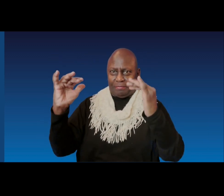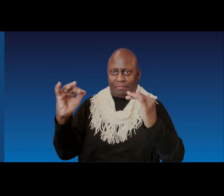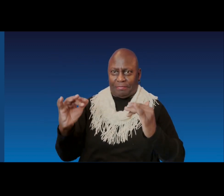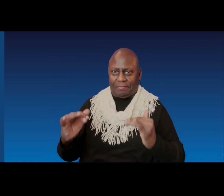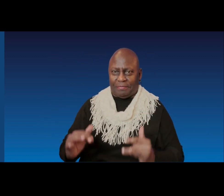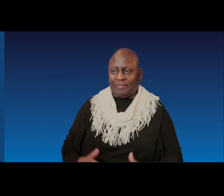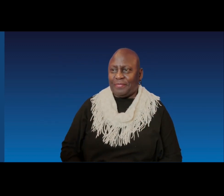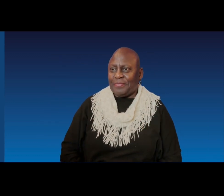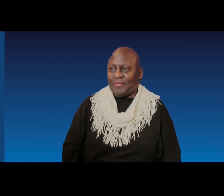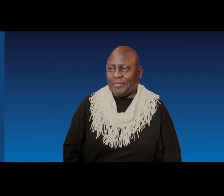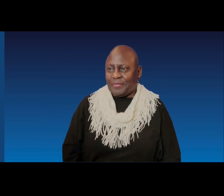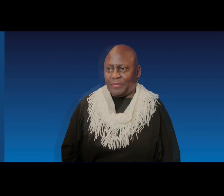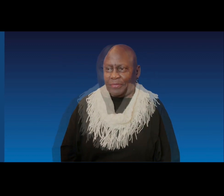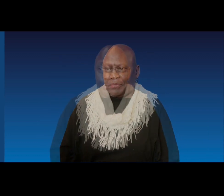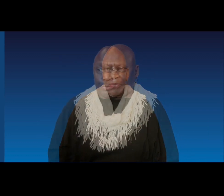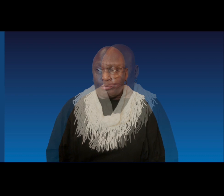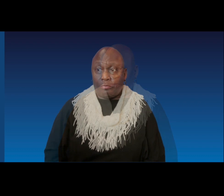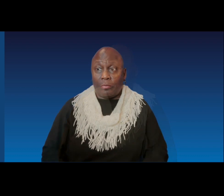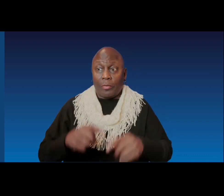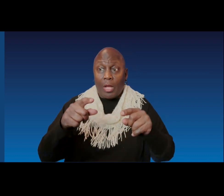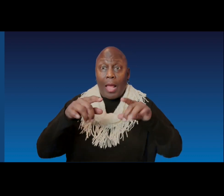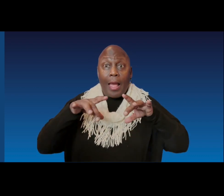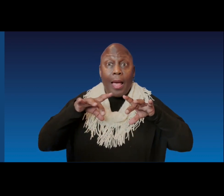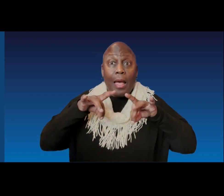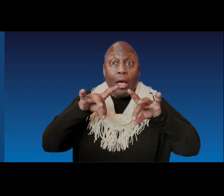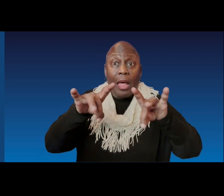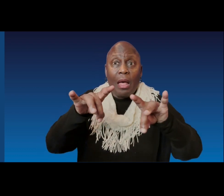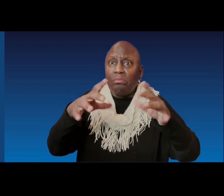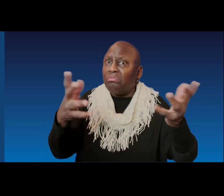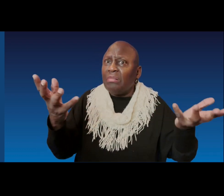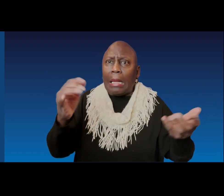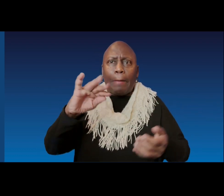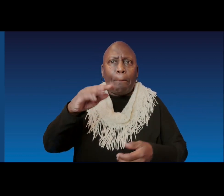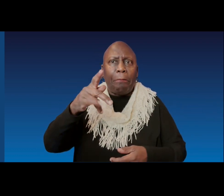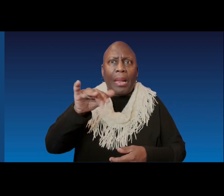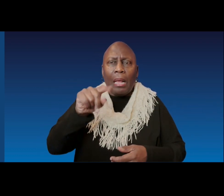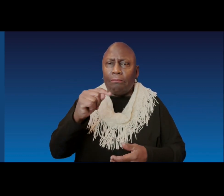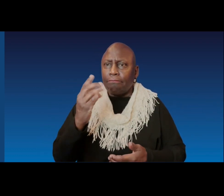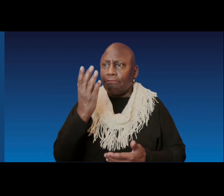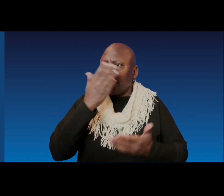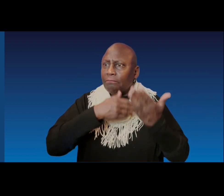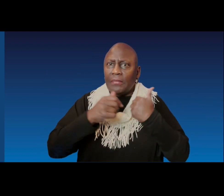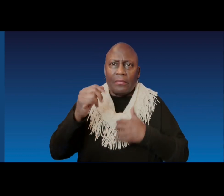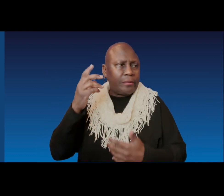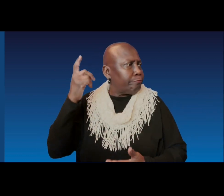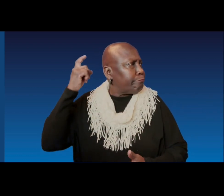Take a look at this comparison. Acquisition is implicit